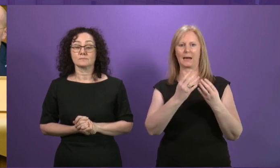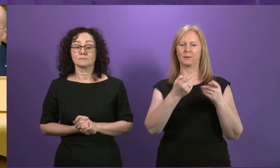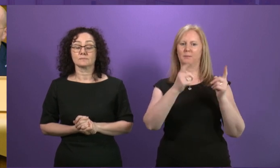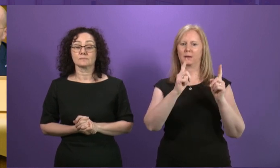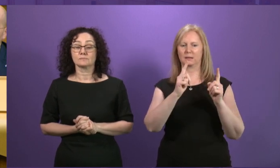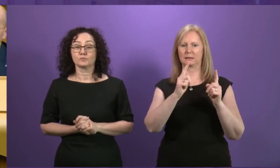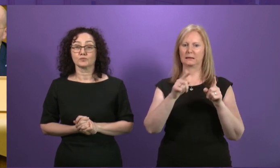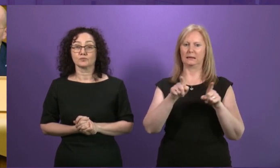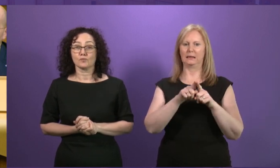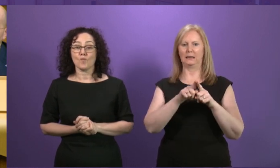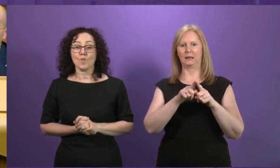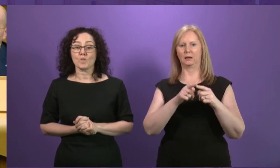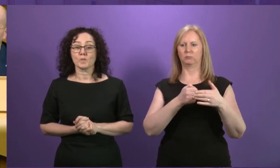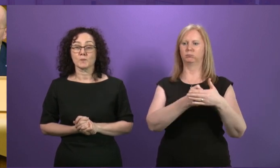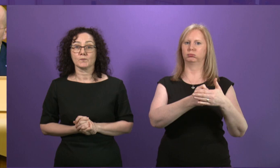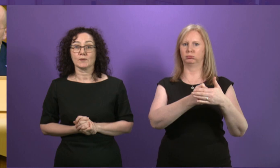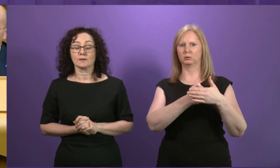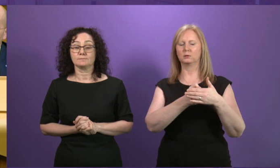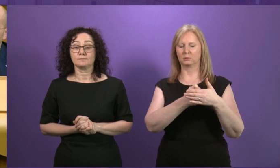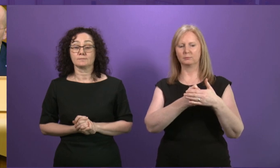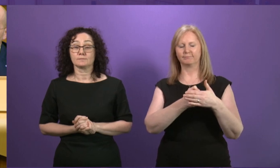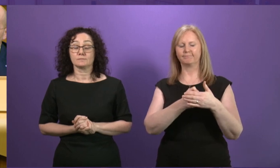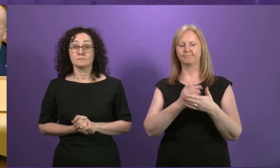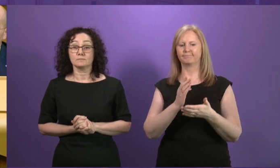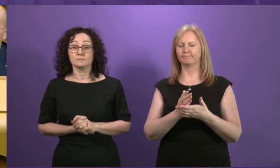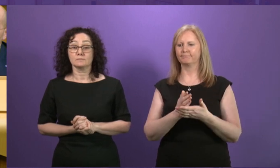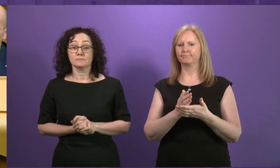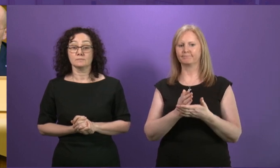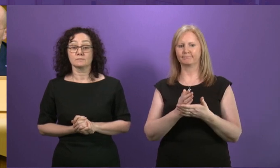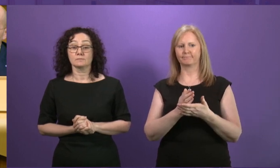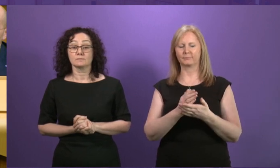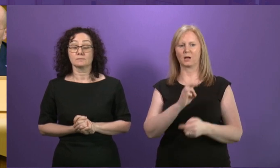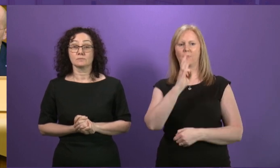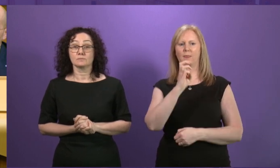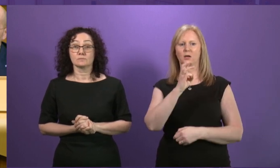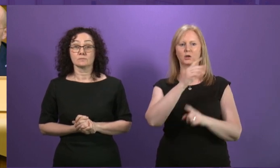and that it is surpassed only by the complete inadequacy of the 13 Tory MPs from Scotland,